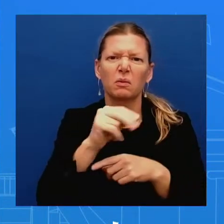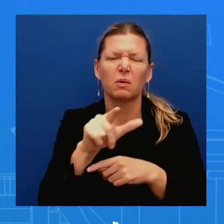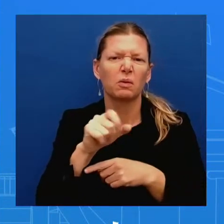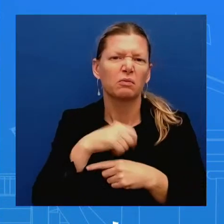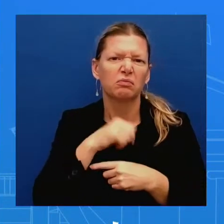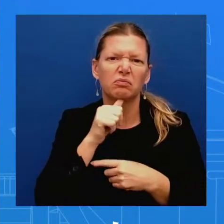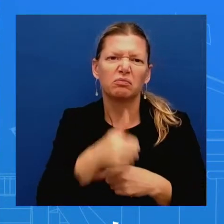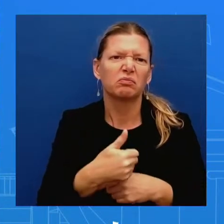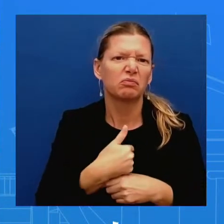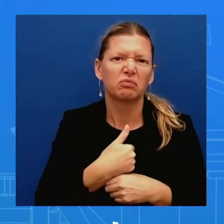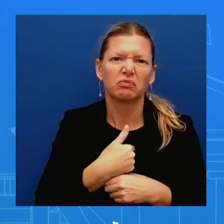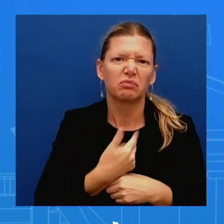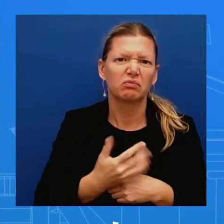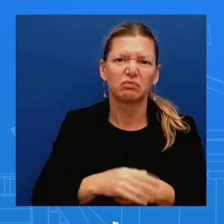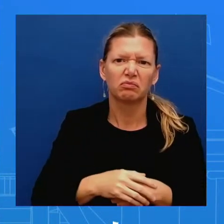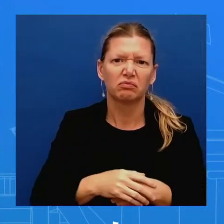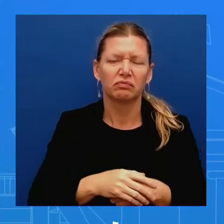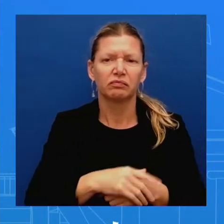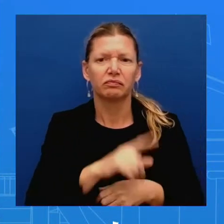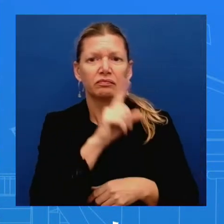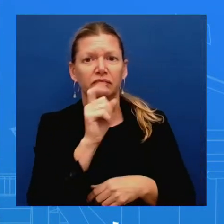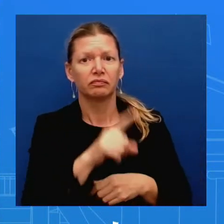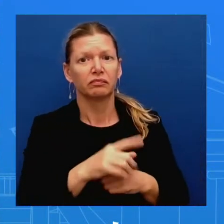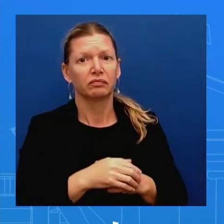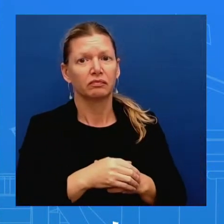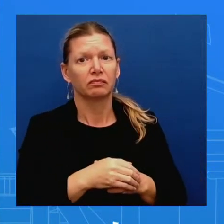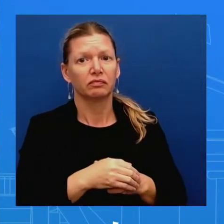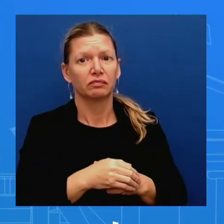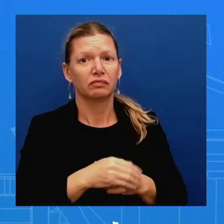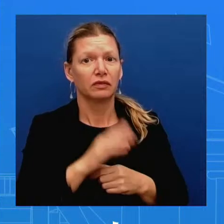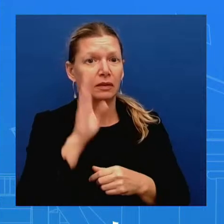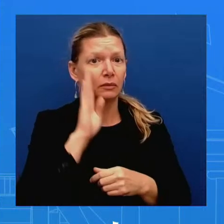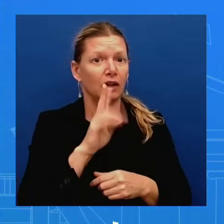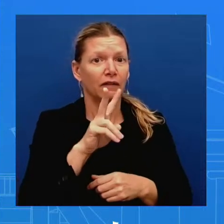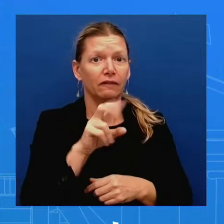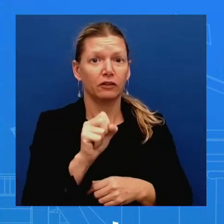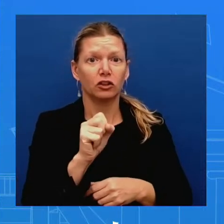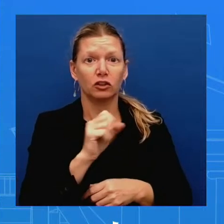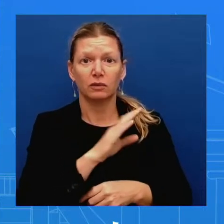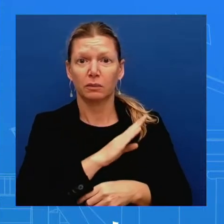Similarly, there's a -- a different movement happening after the Supreme Court ruling in Harvard vs.